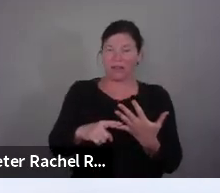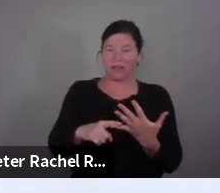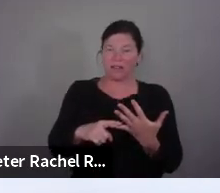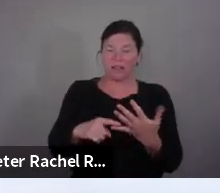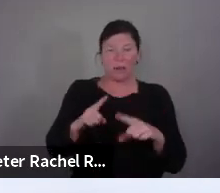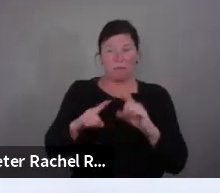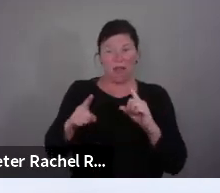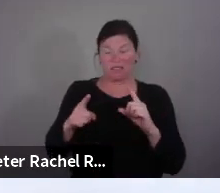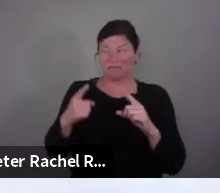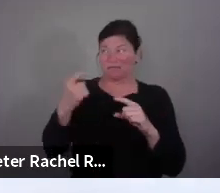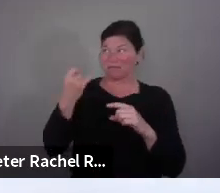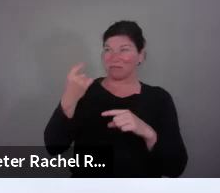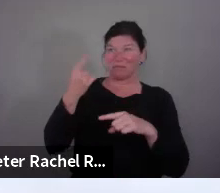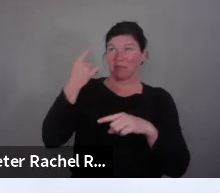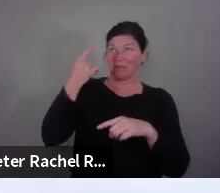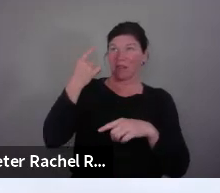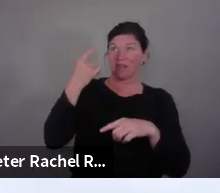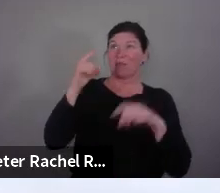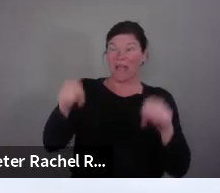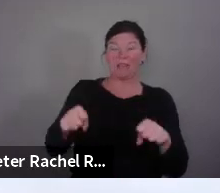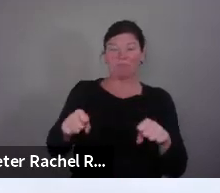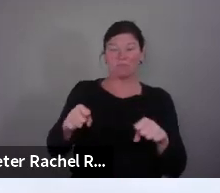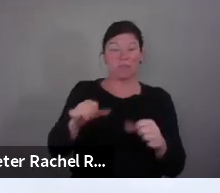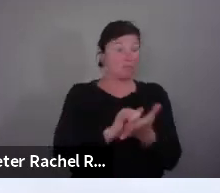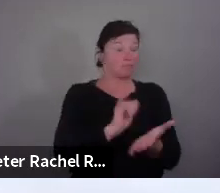Is it Alaska's 11:49:37 LEN or for the LEN program?